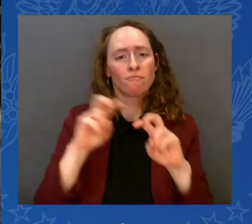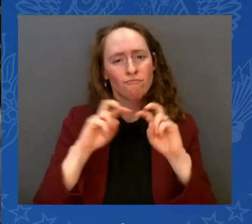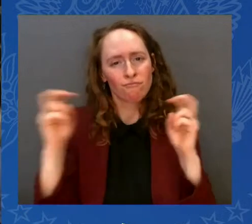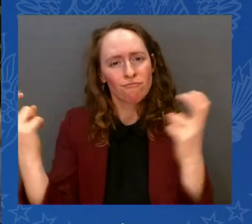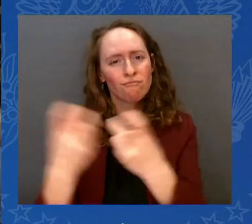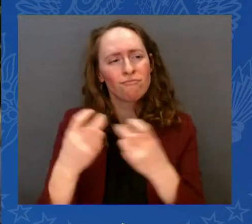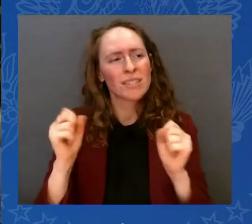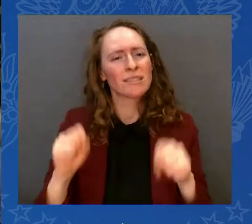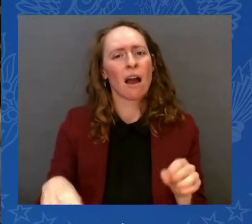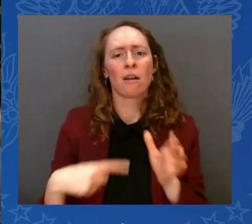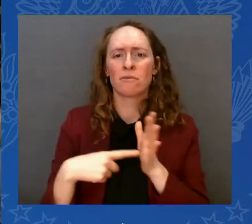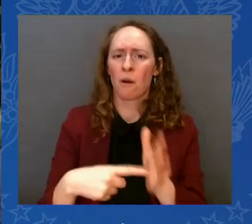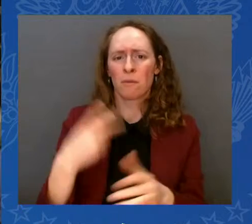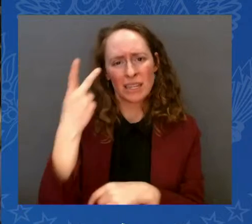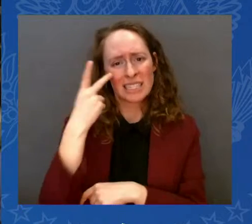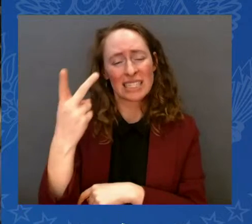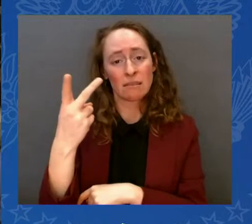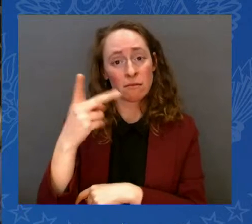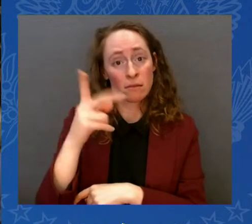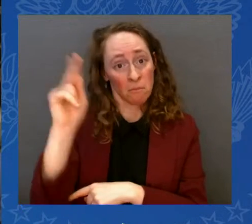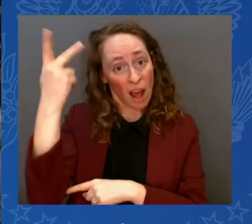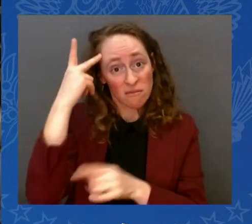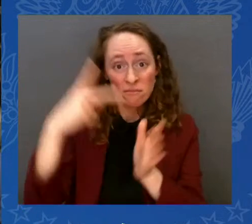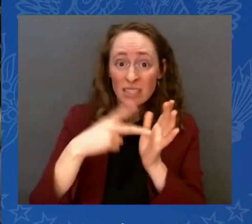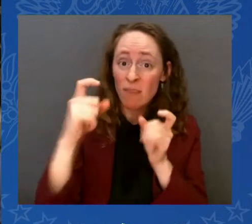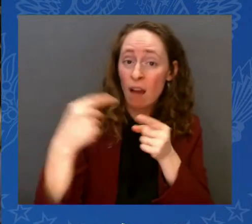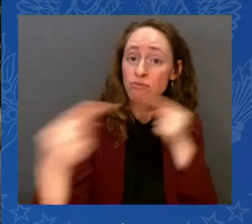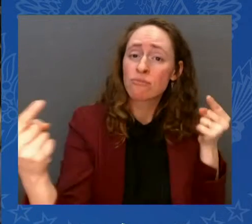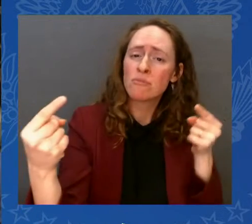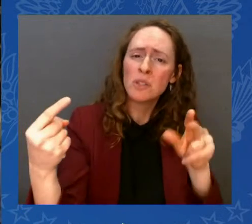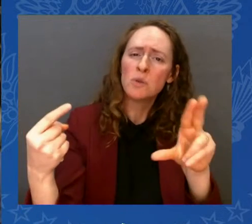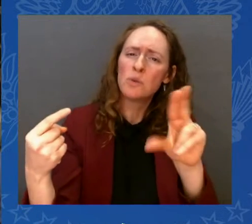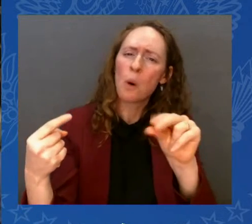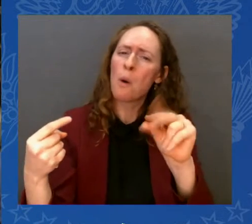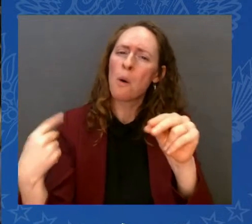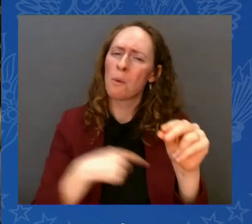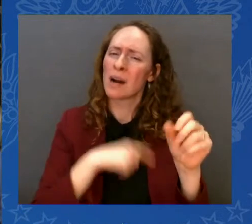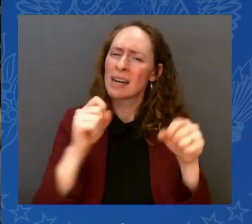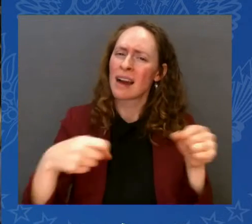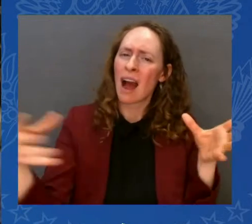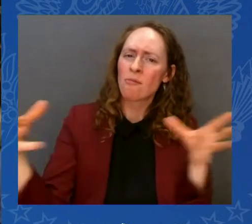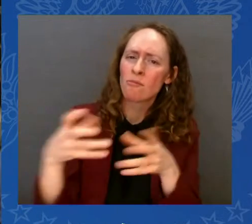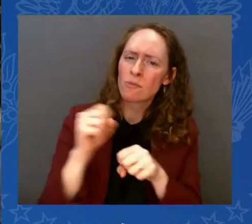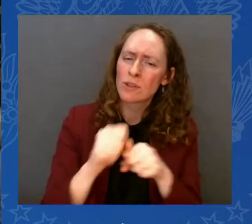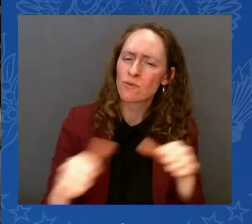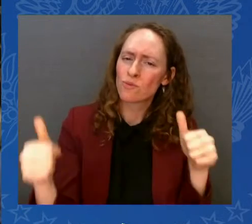And I say that on behalf of a roomful of both Democratic and Republican chief executives.